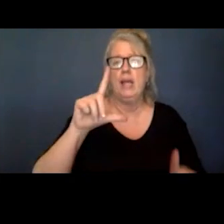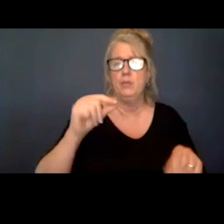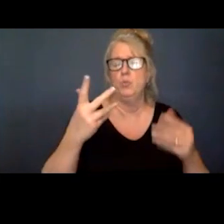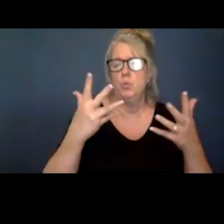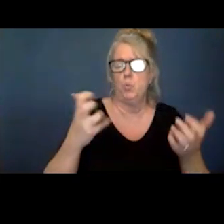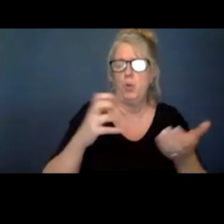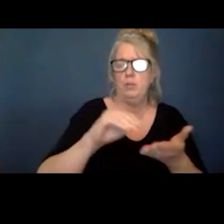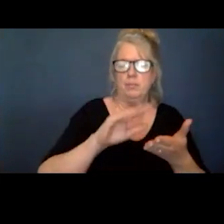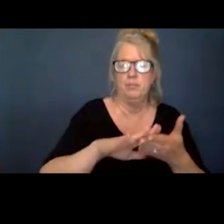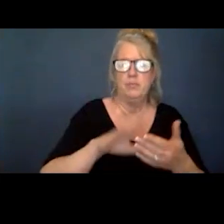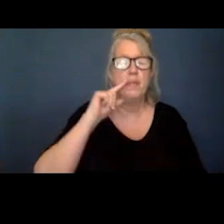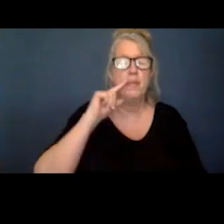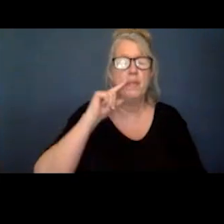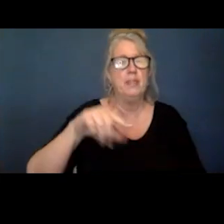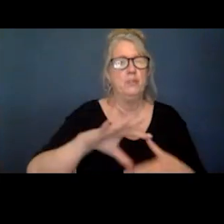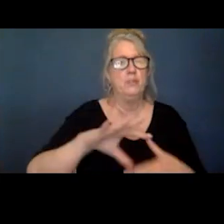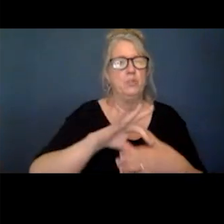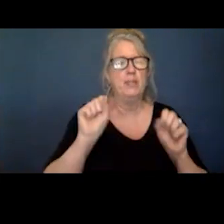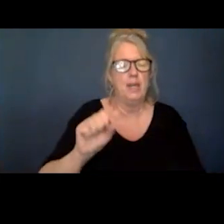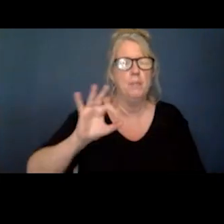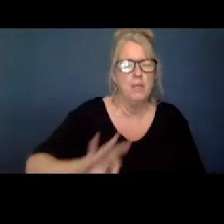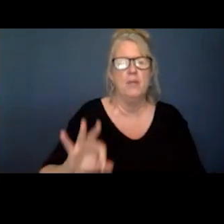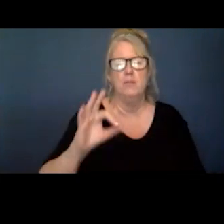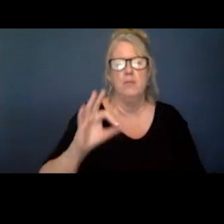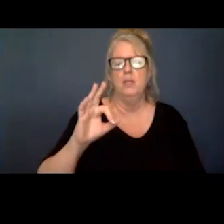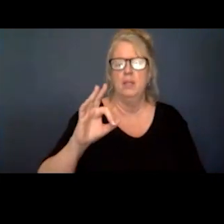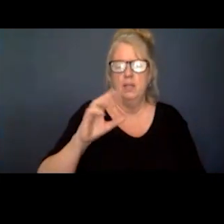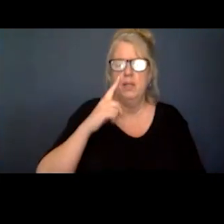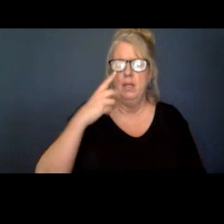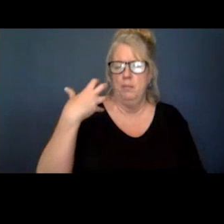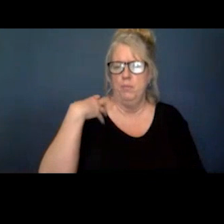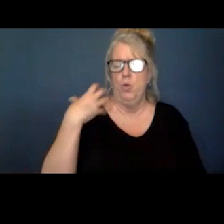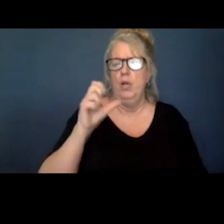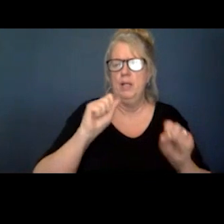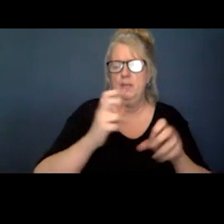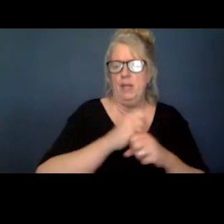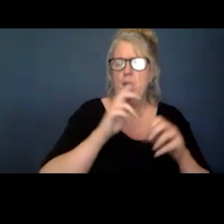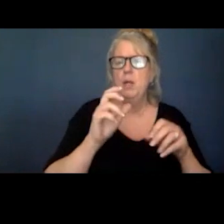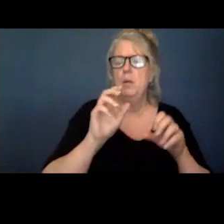that this content can also benefit employers. This can give potential businesses a look into